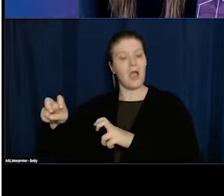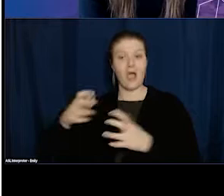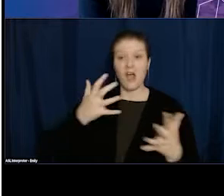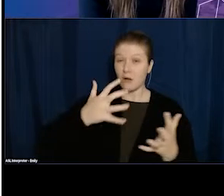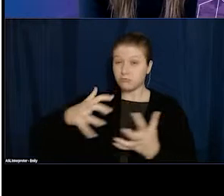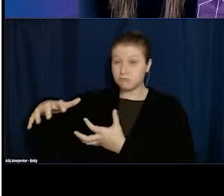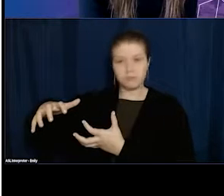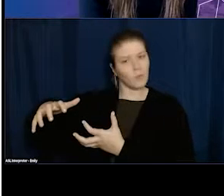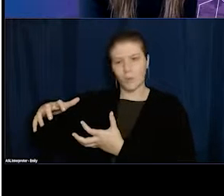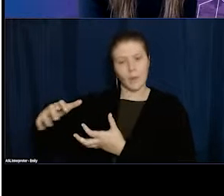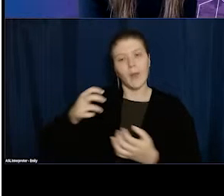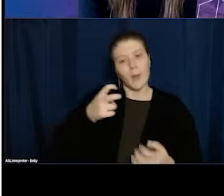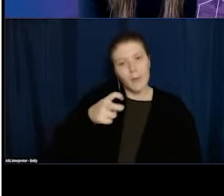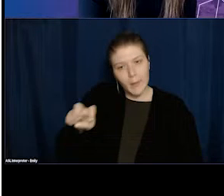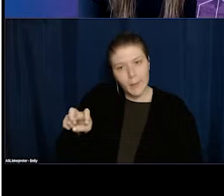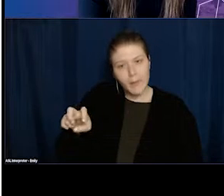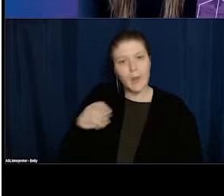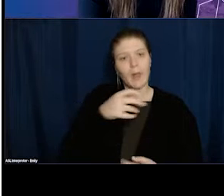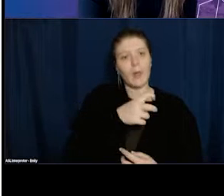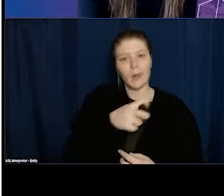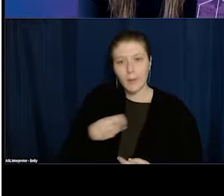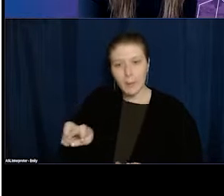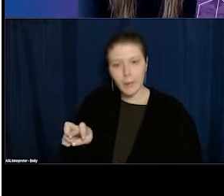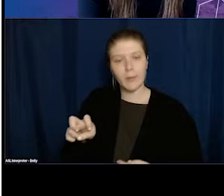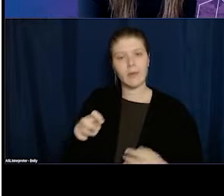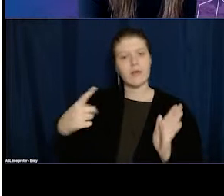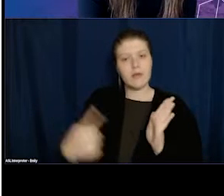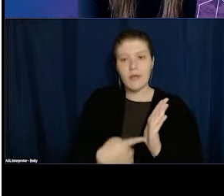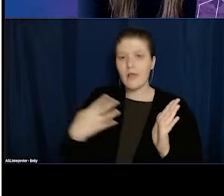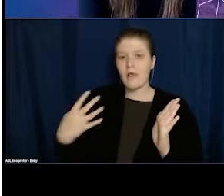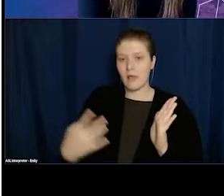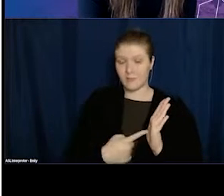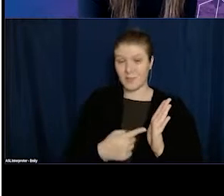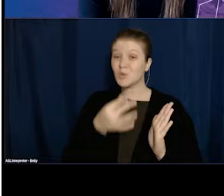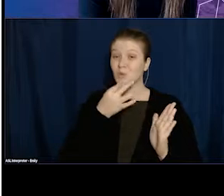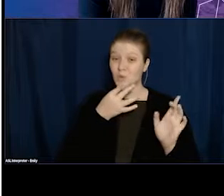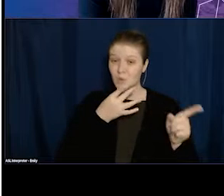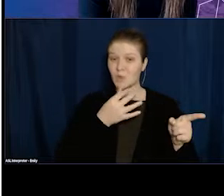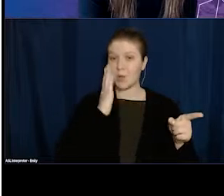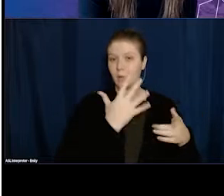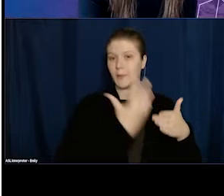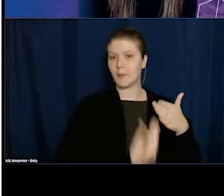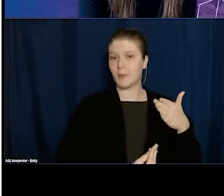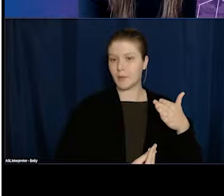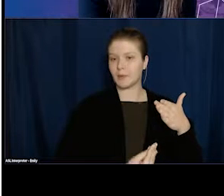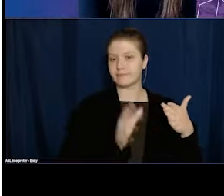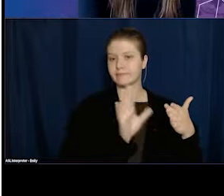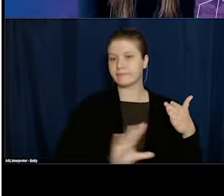We will be removing FastLane as a submission option from NSF by January 30th, 2023.